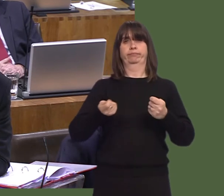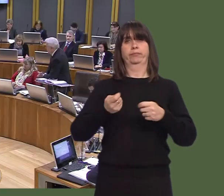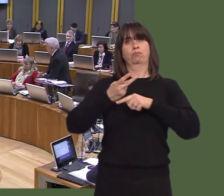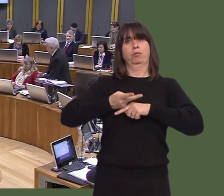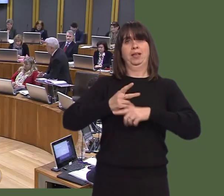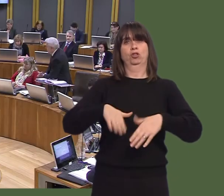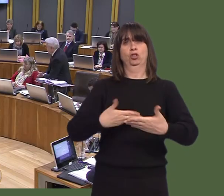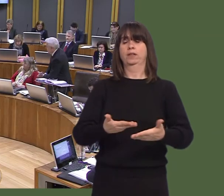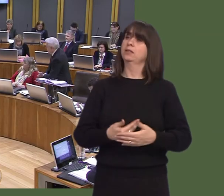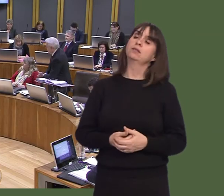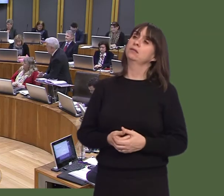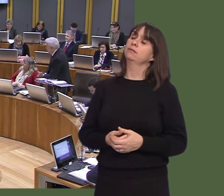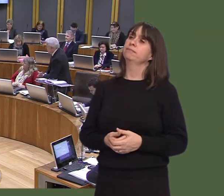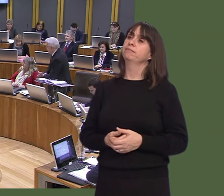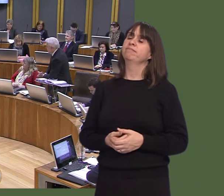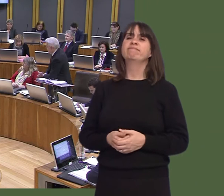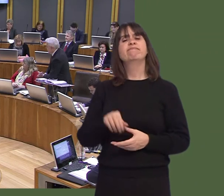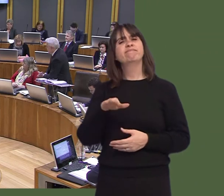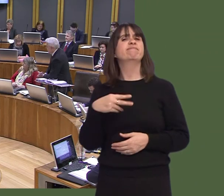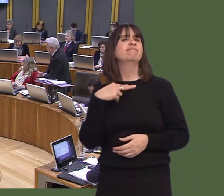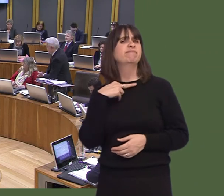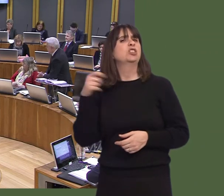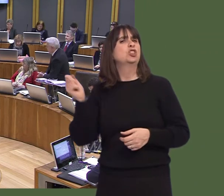Does he accept personal responsibility for presiding over a health service that